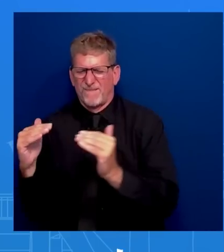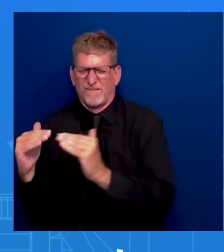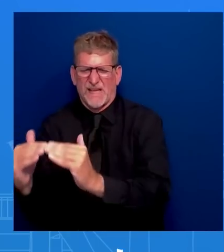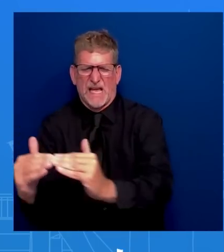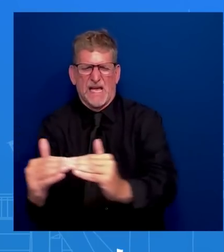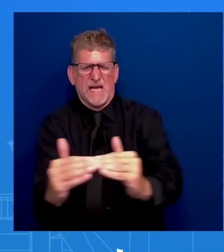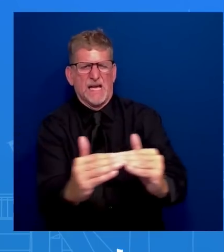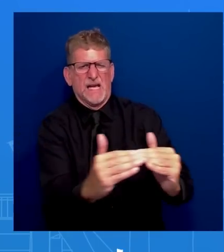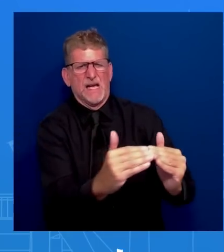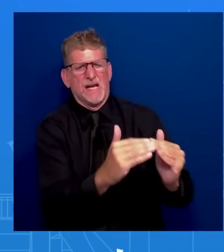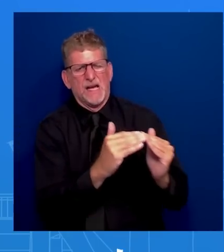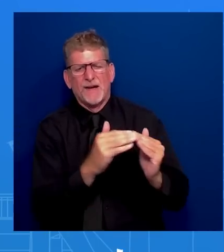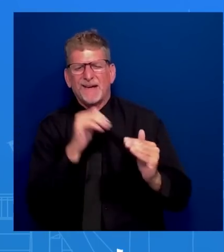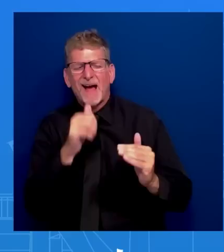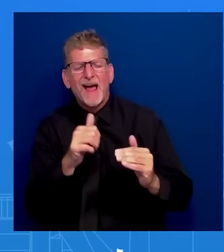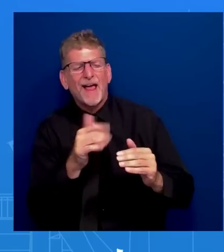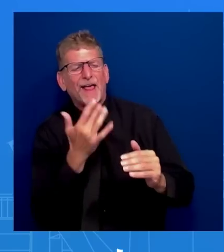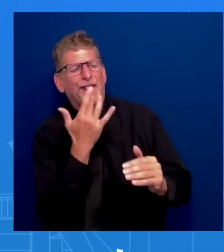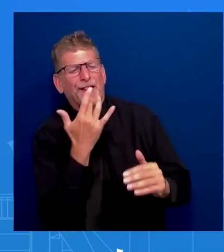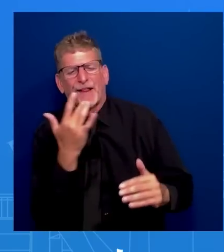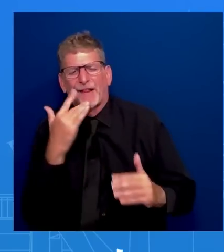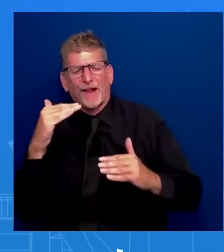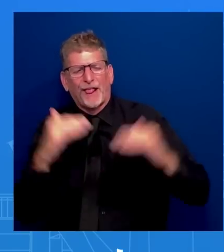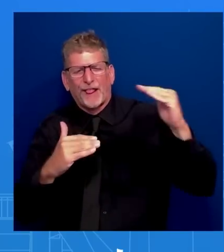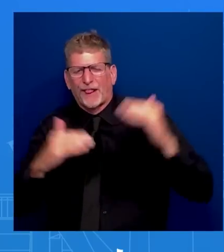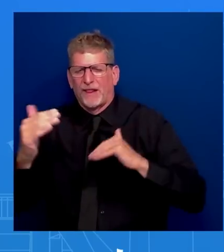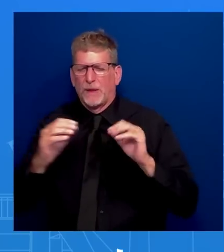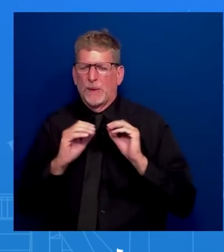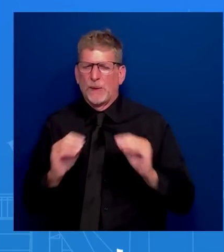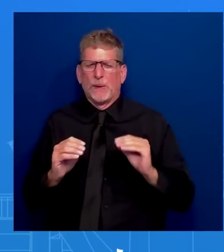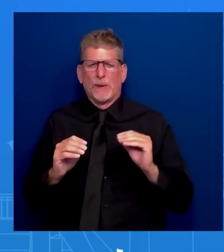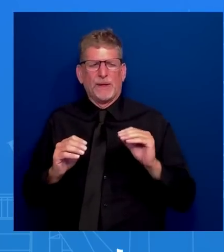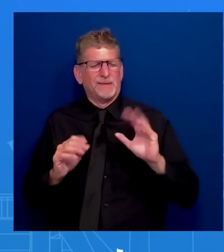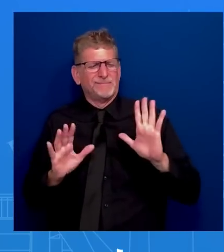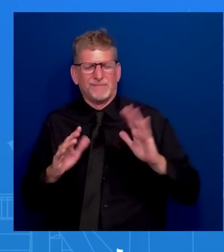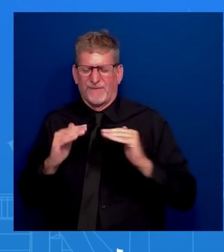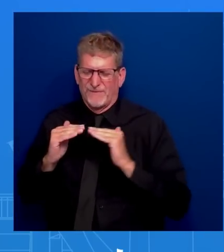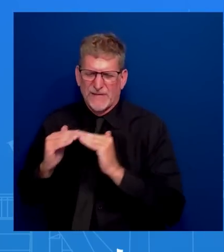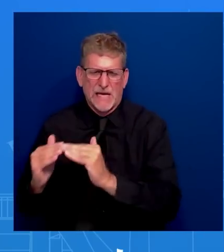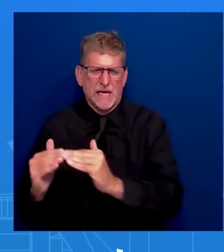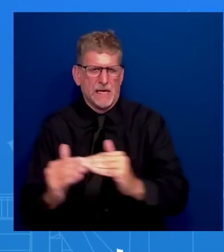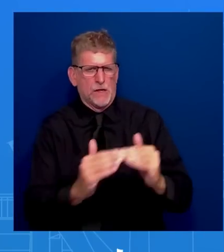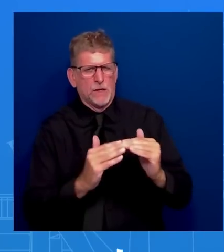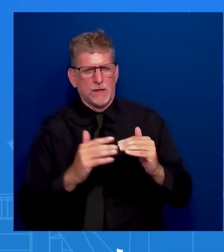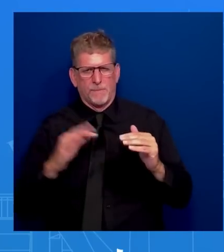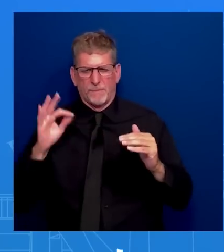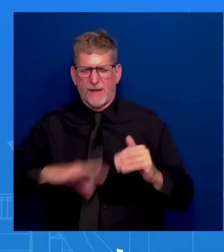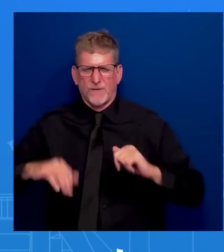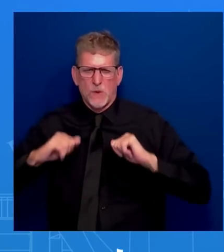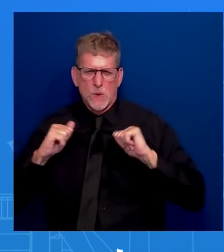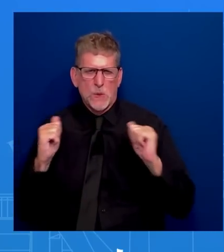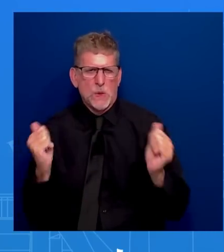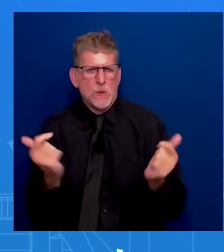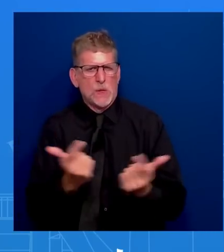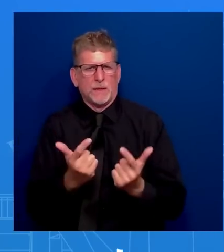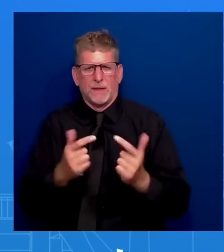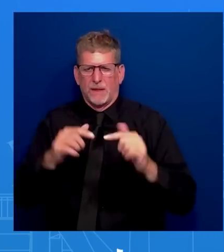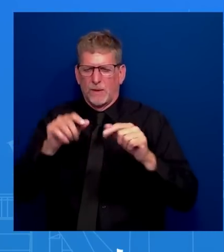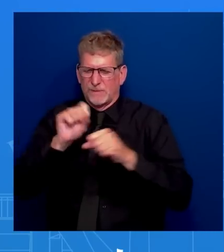It -- we talk about building it from the bottom up and the middle out. We don't want -- we want to make sure that no communities